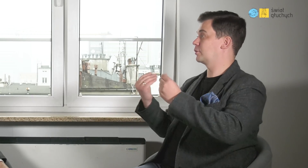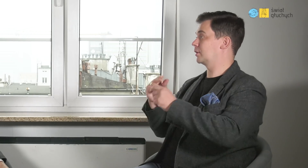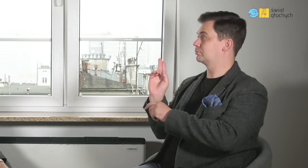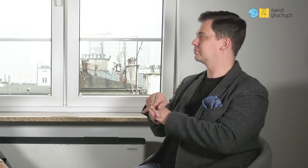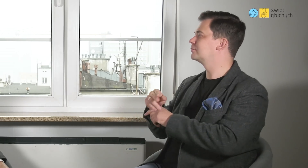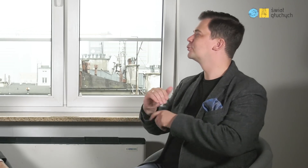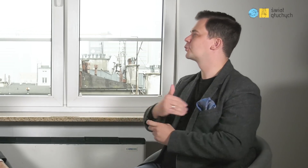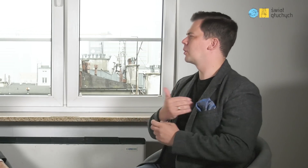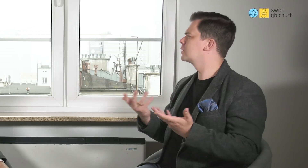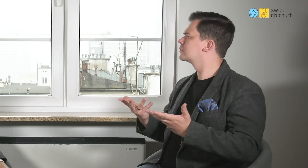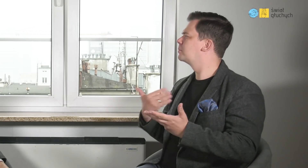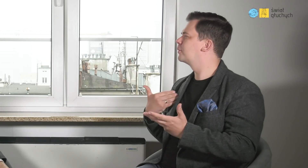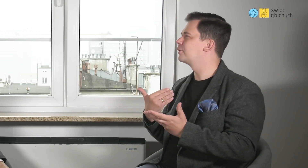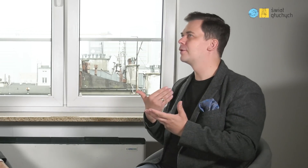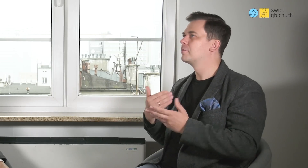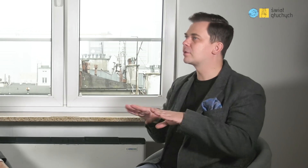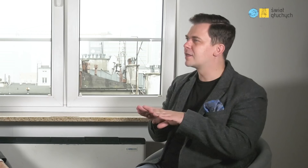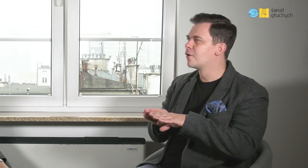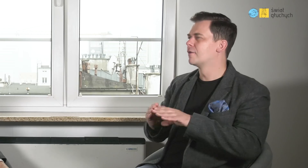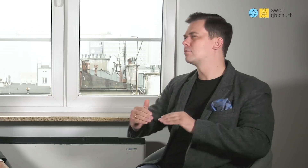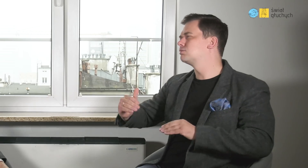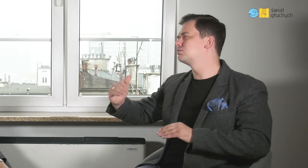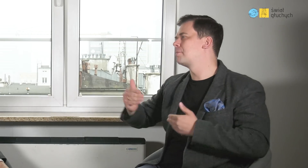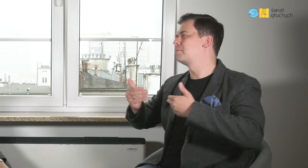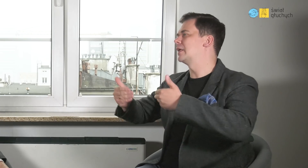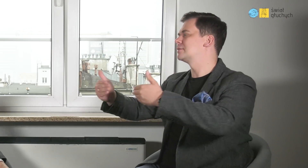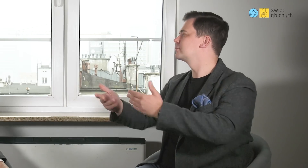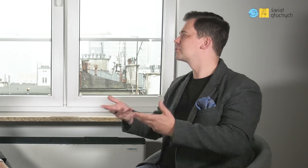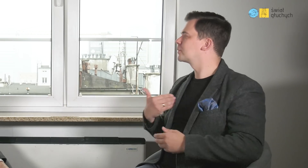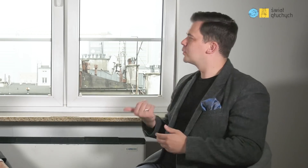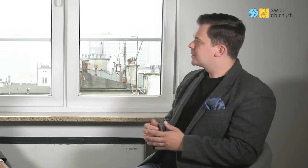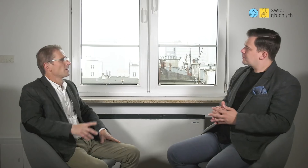Where did you attend elementary school and in the following years?